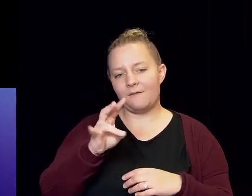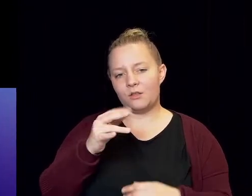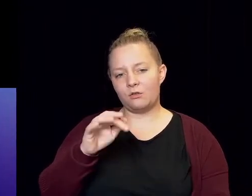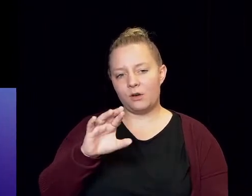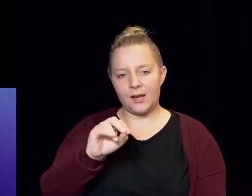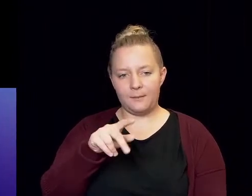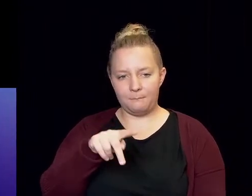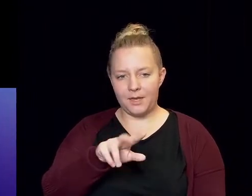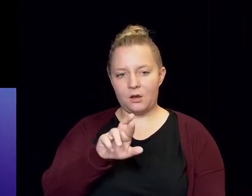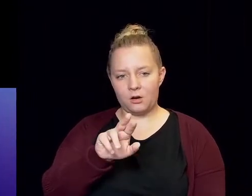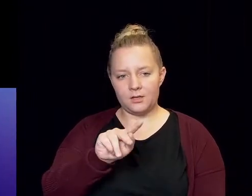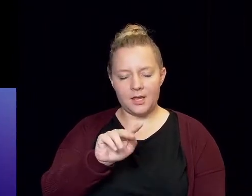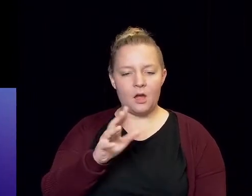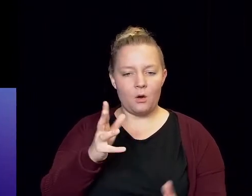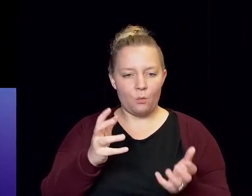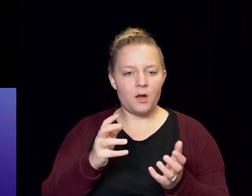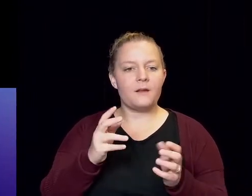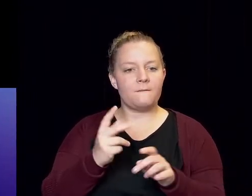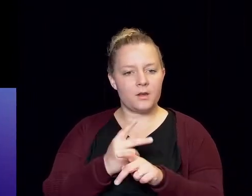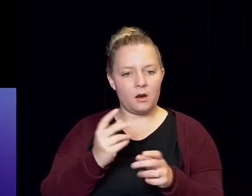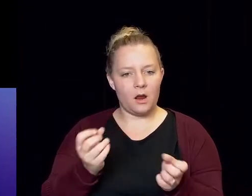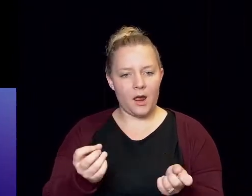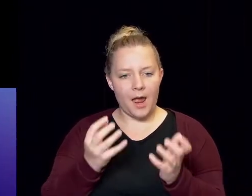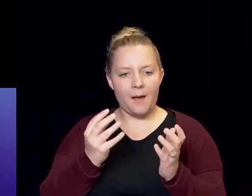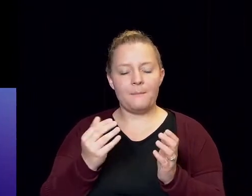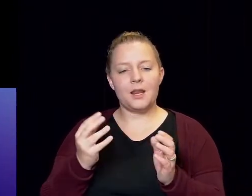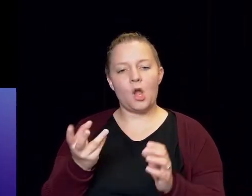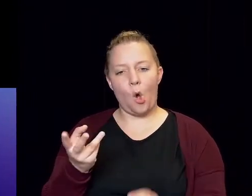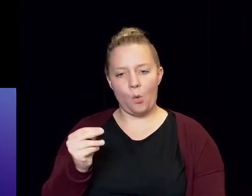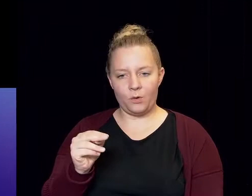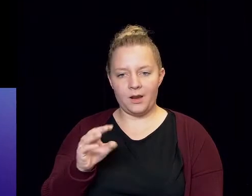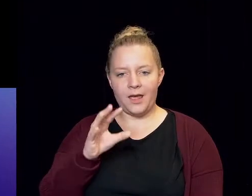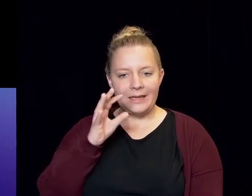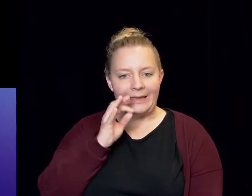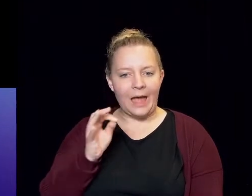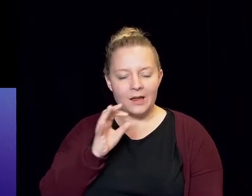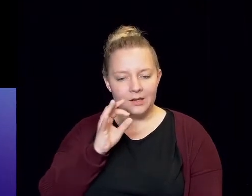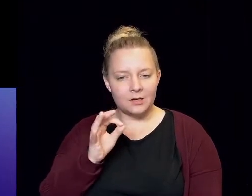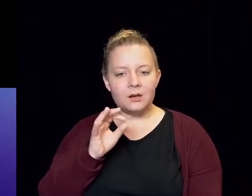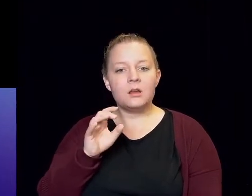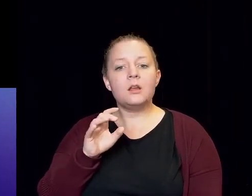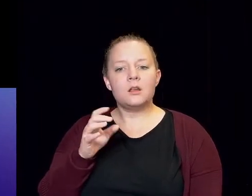graph and fill it in with me. What percent have a cat? Well, you have to learn how to read a key.